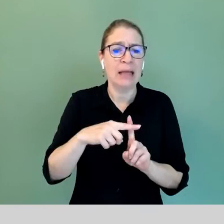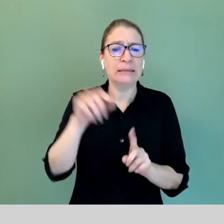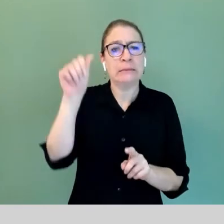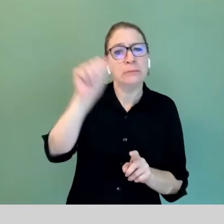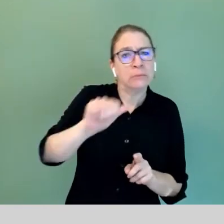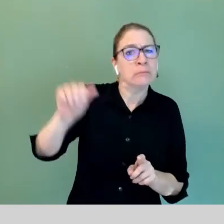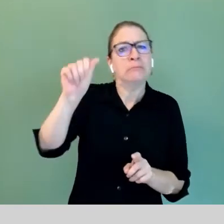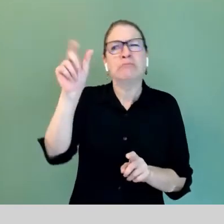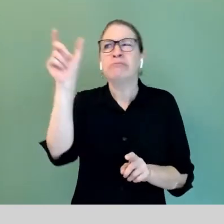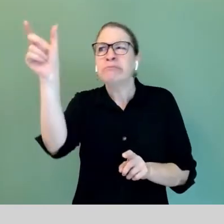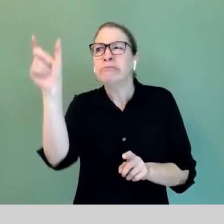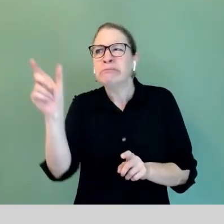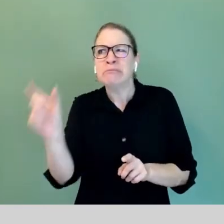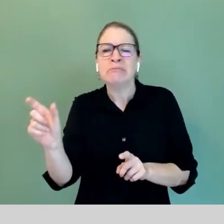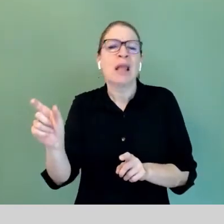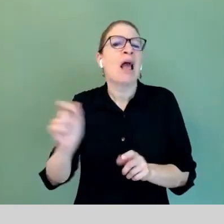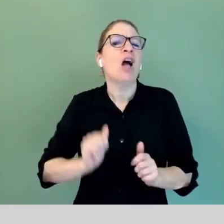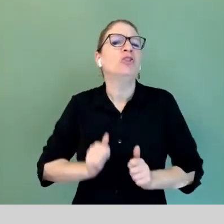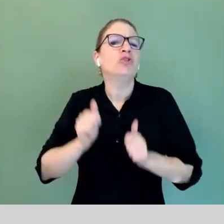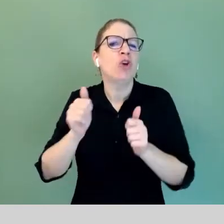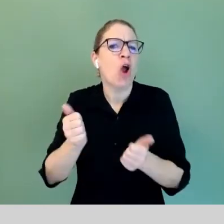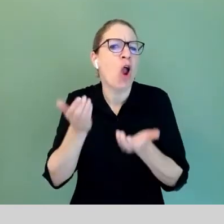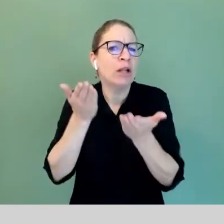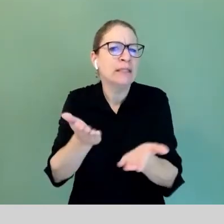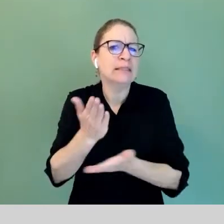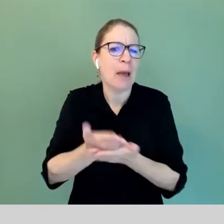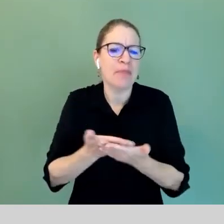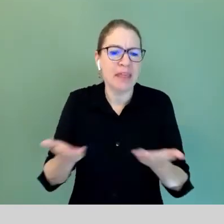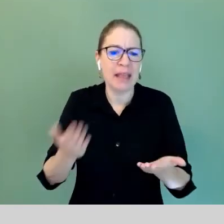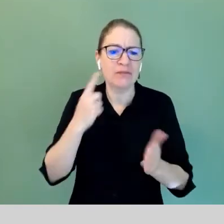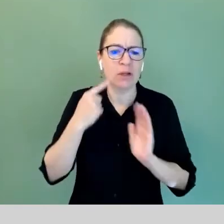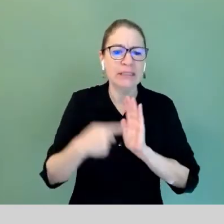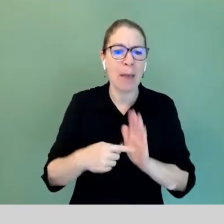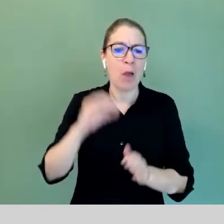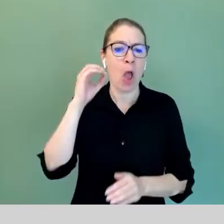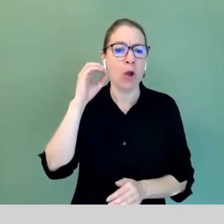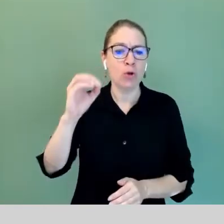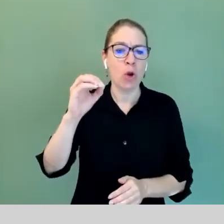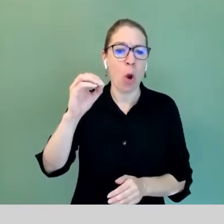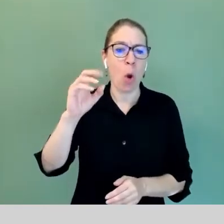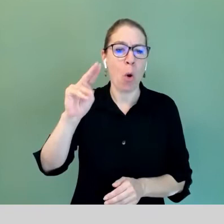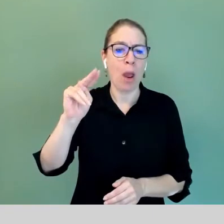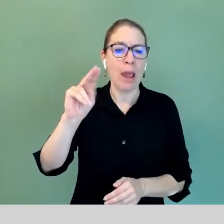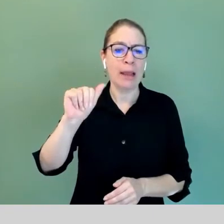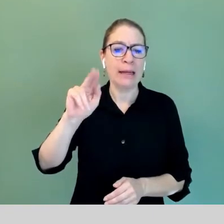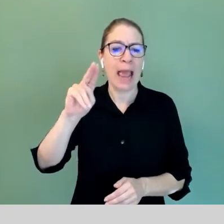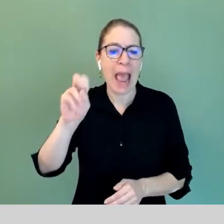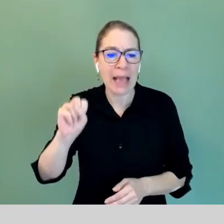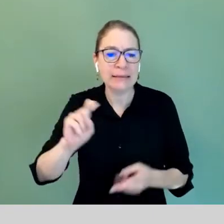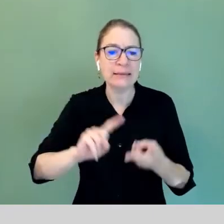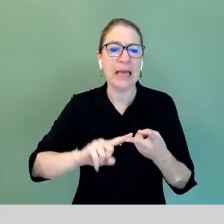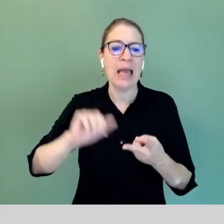that assert certain things on my data, such as NoNans, it has a shape, so 10,000 rows, five columns.